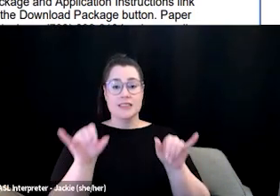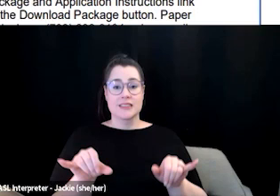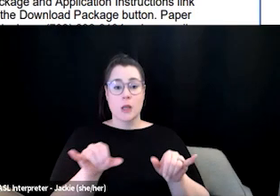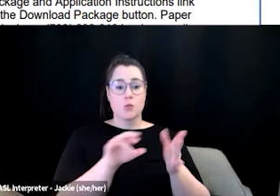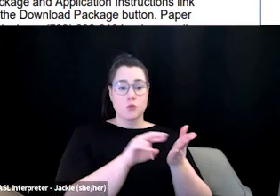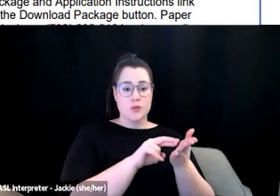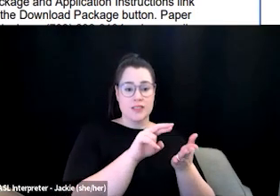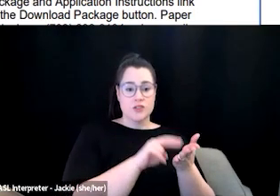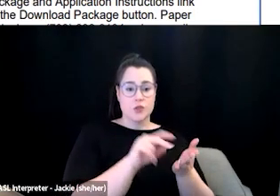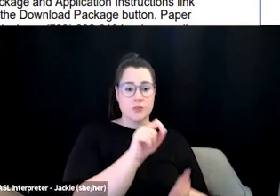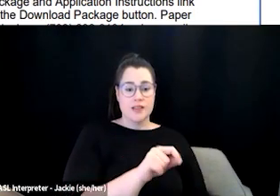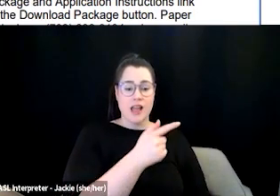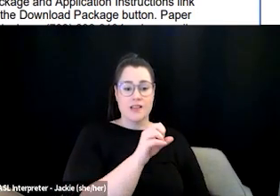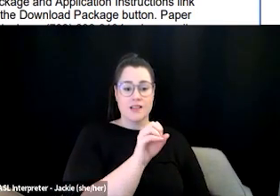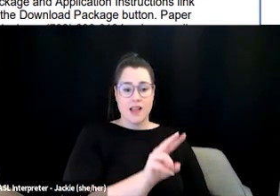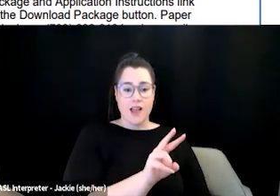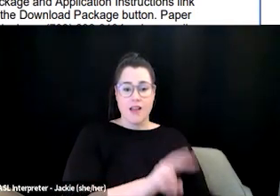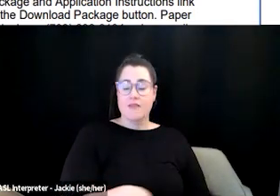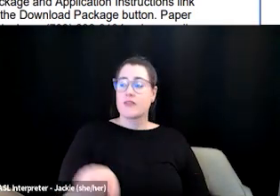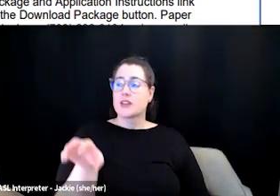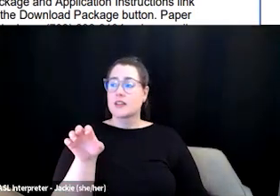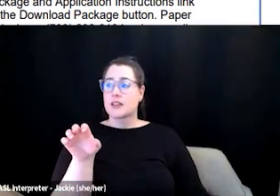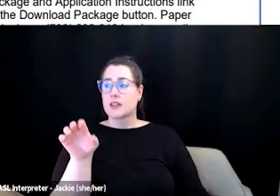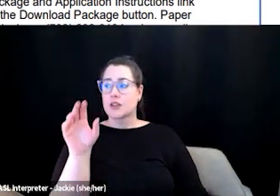The solicitation number is 22-586.